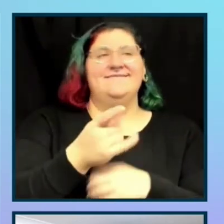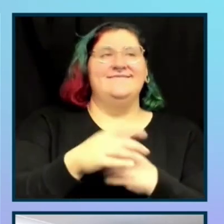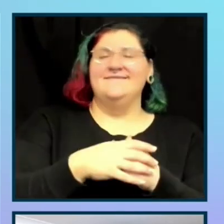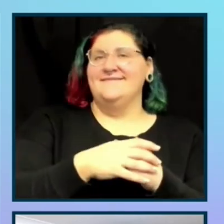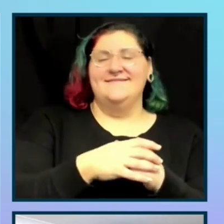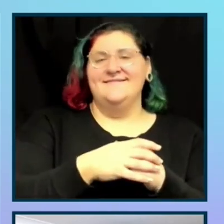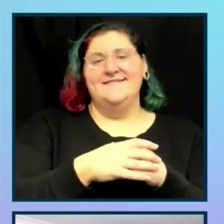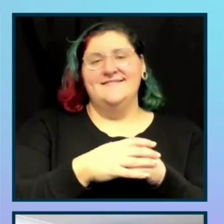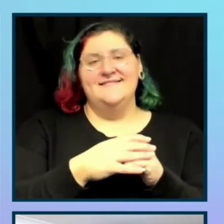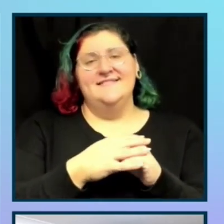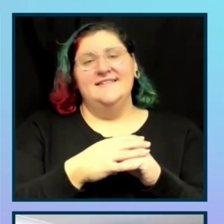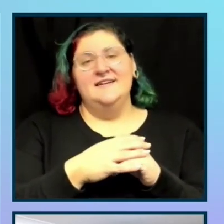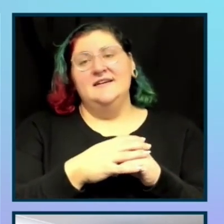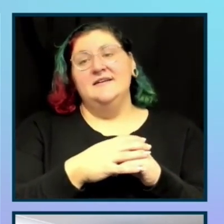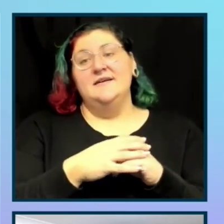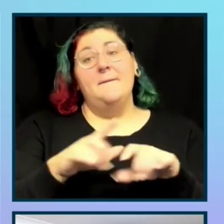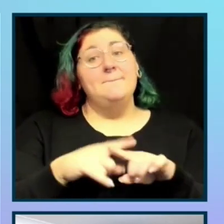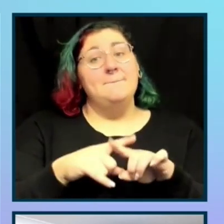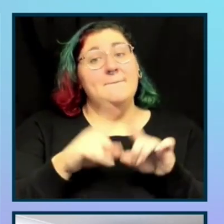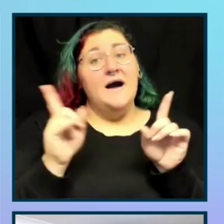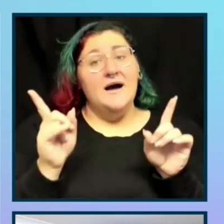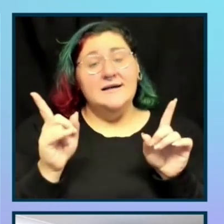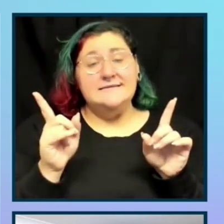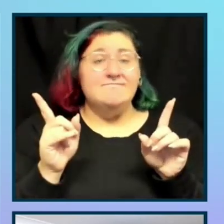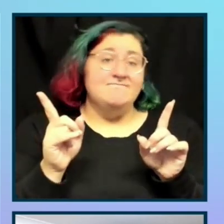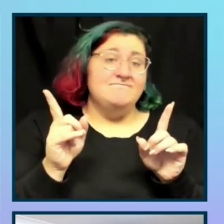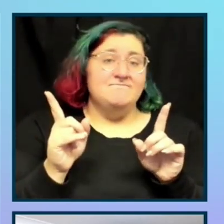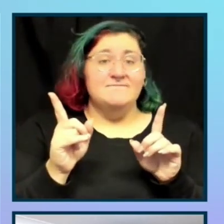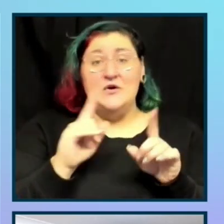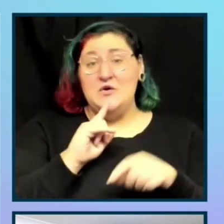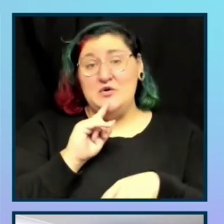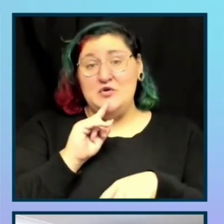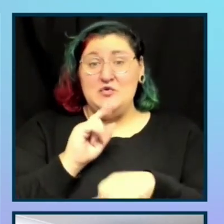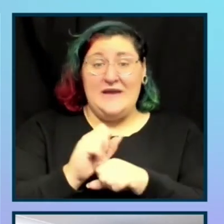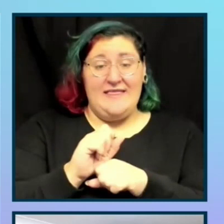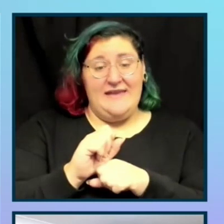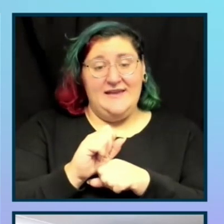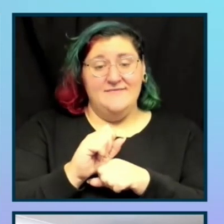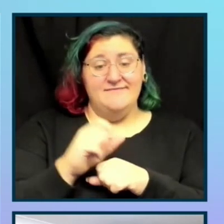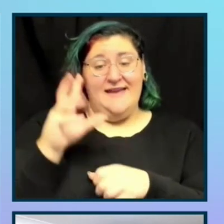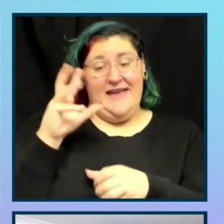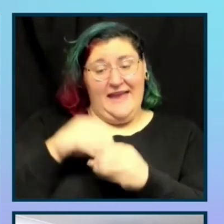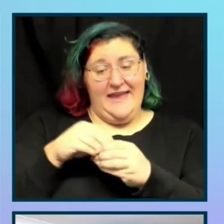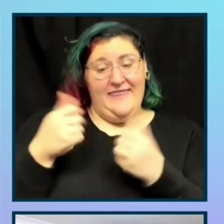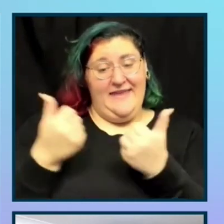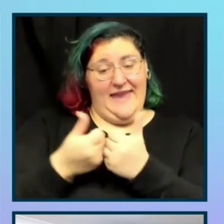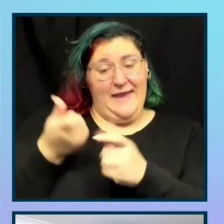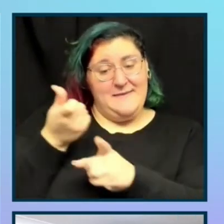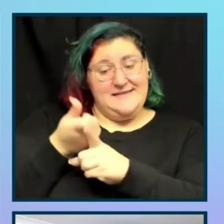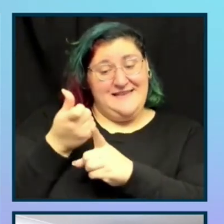but you know, there wasn't much in the way of accessibility in this build unfortunately not really hence me having